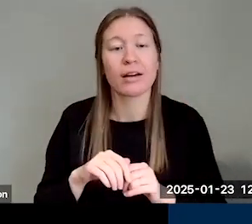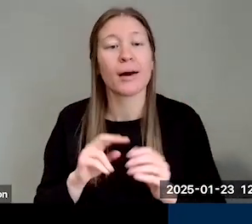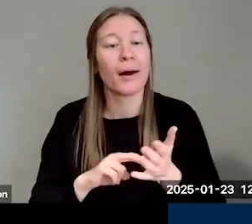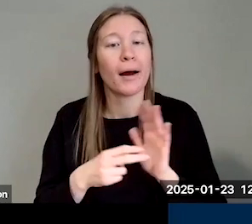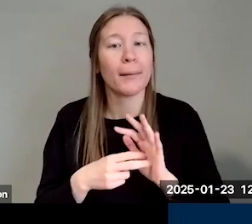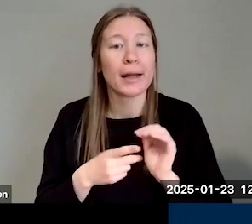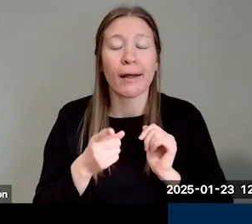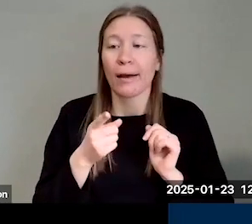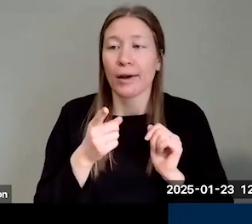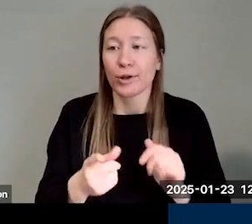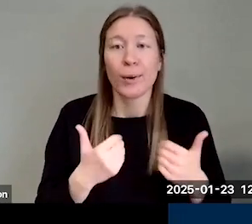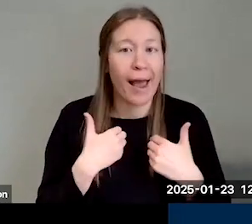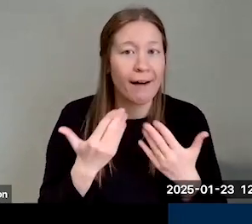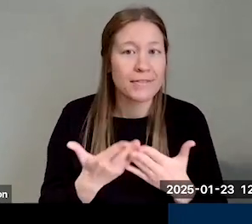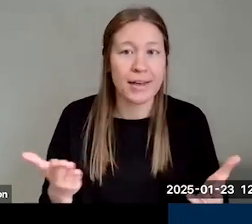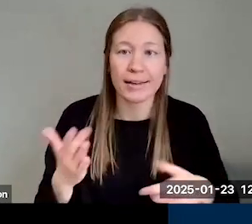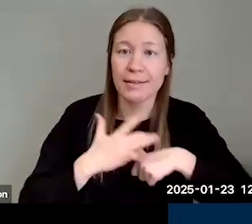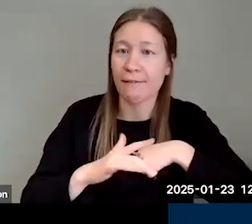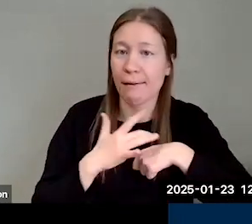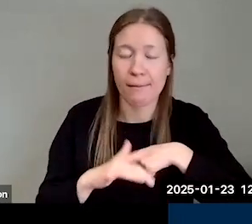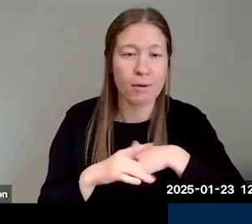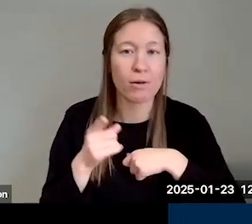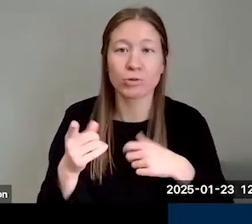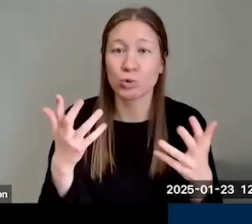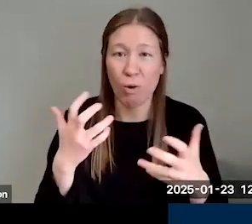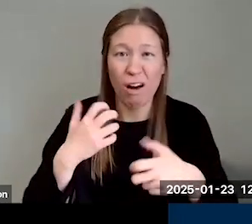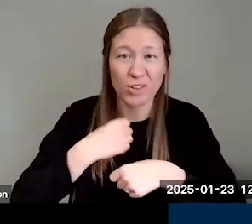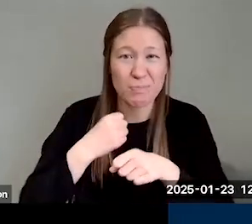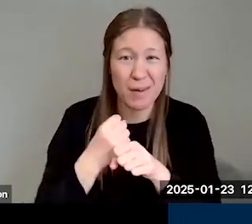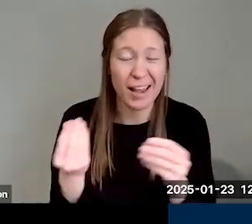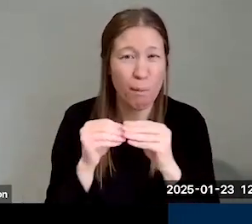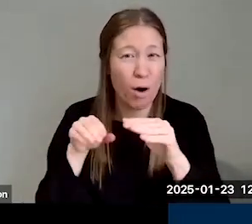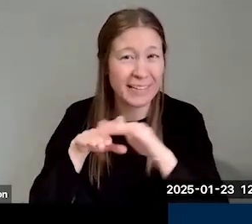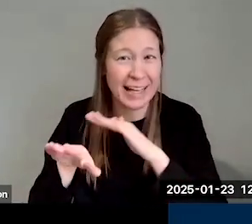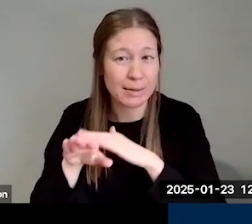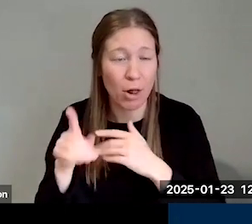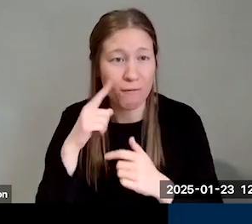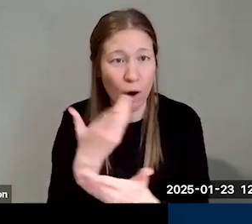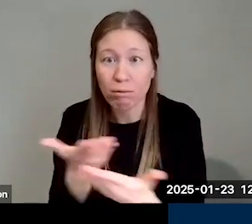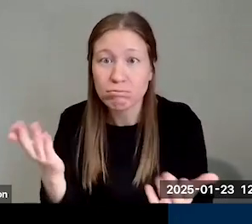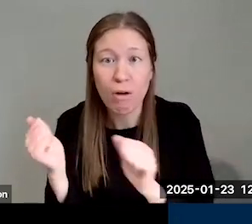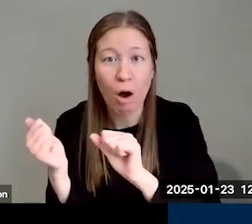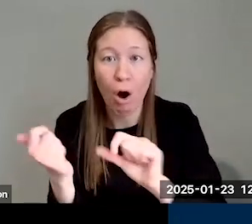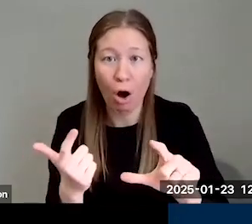readily available that you wanna make available to all of your staff, I think that is wonderful.